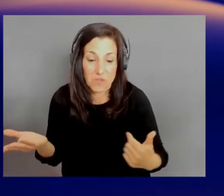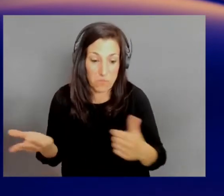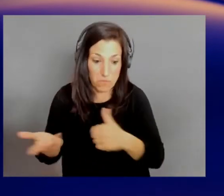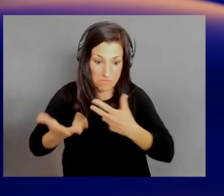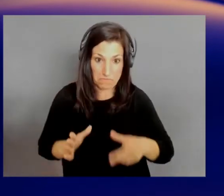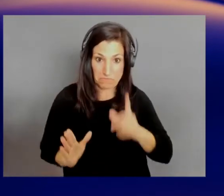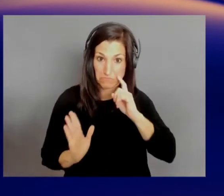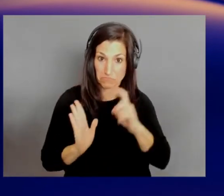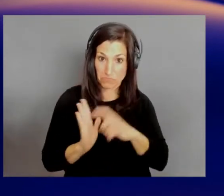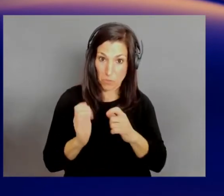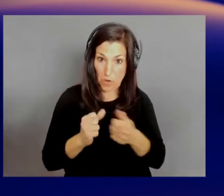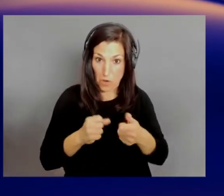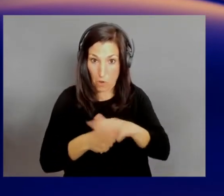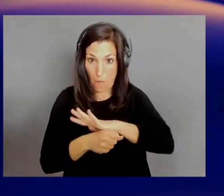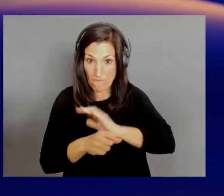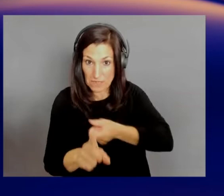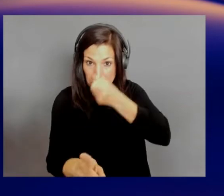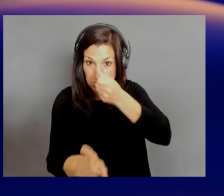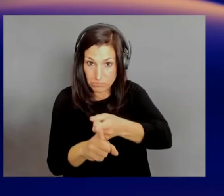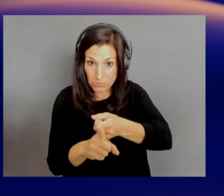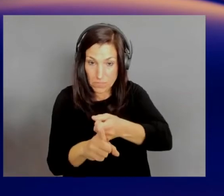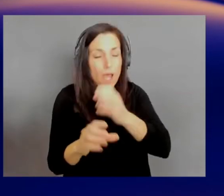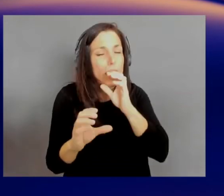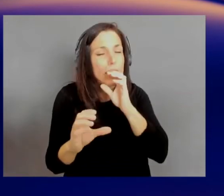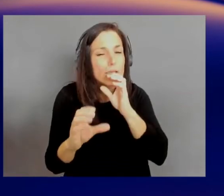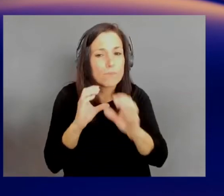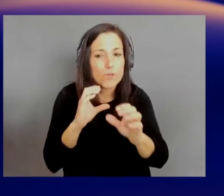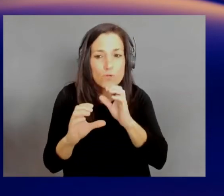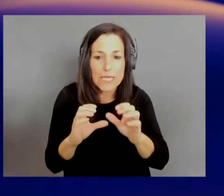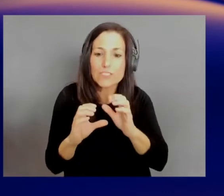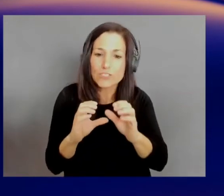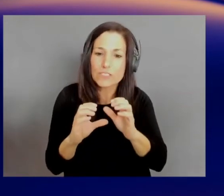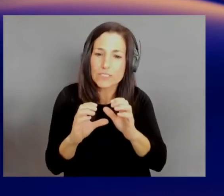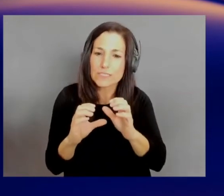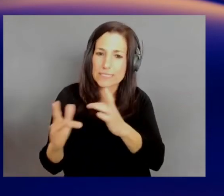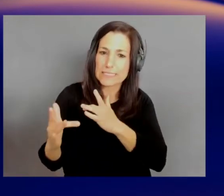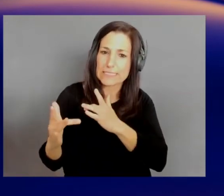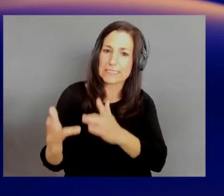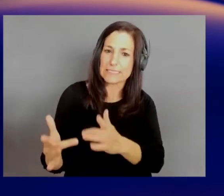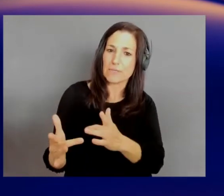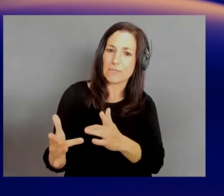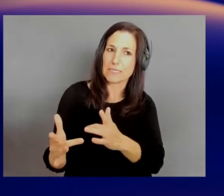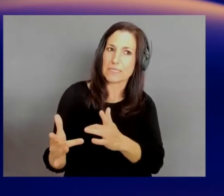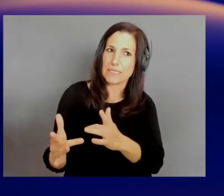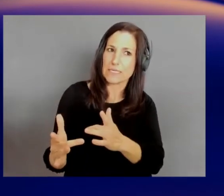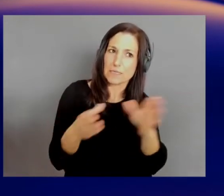communications are predominantly actually being catered to in a digital medium. And as they do that,